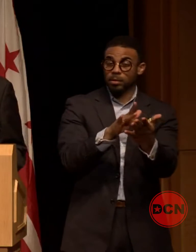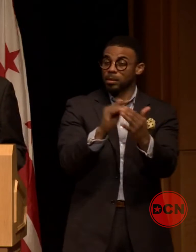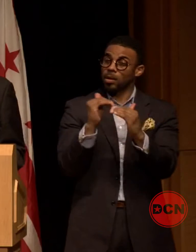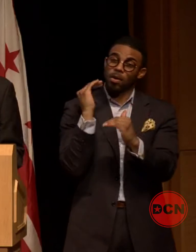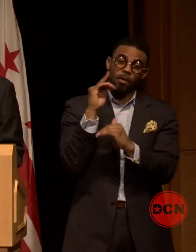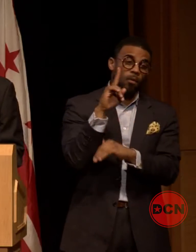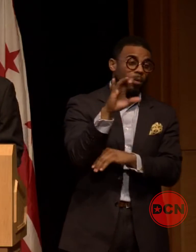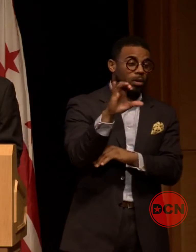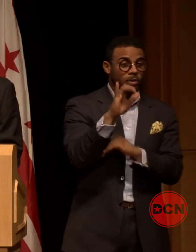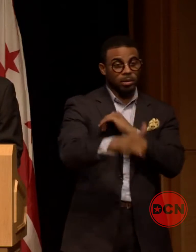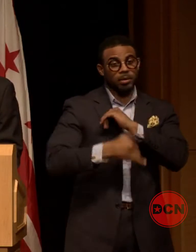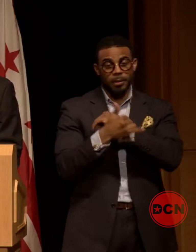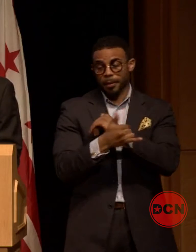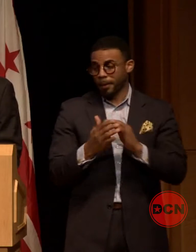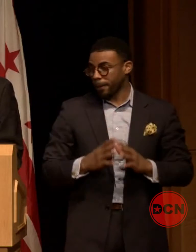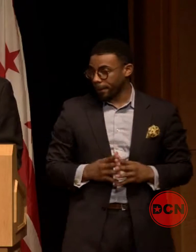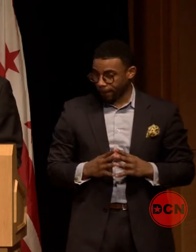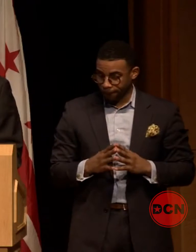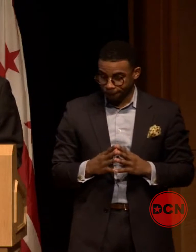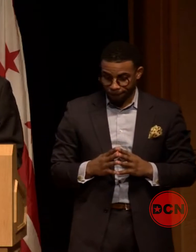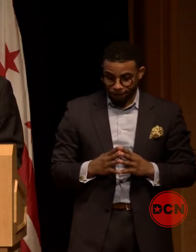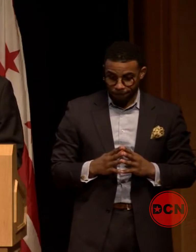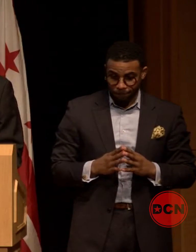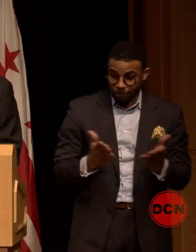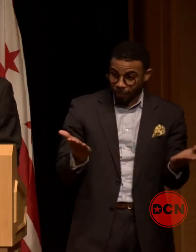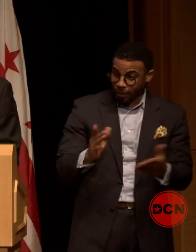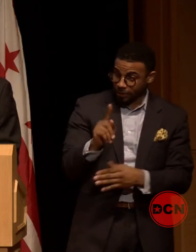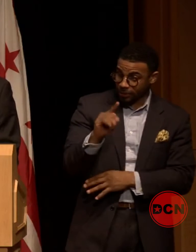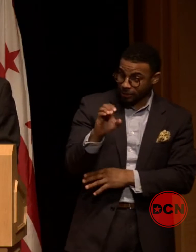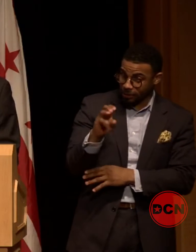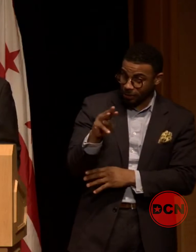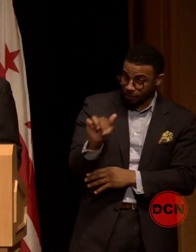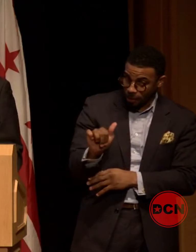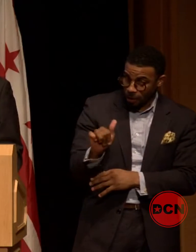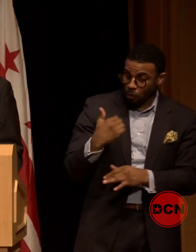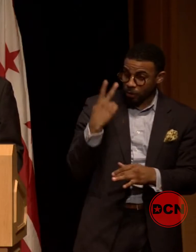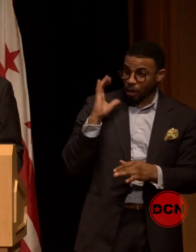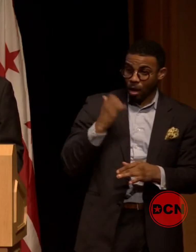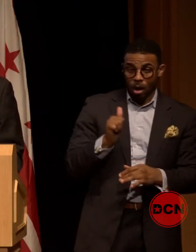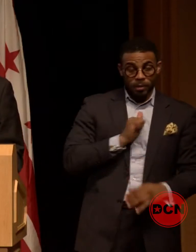100 COUNTRIES. HERE AT TCMA, WE SEE OURSELVES